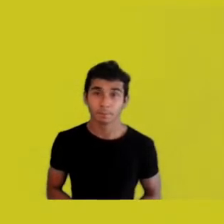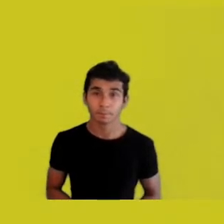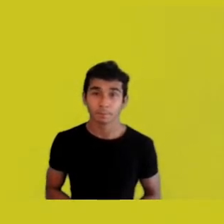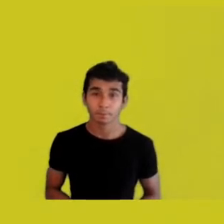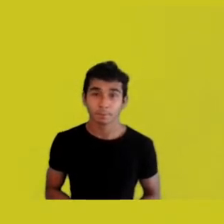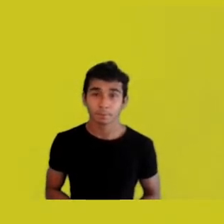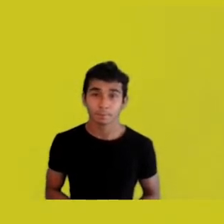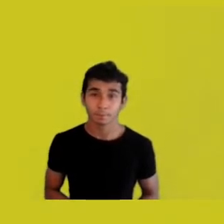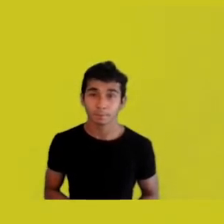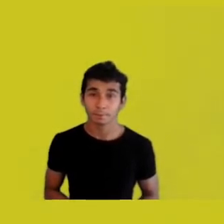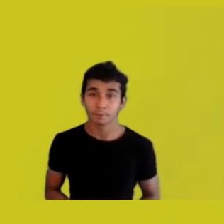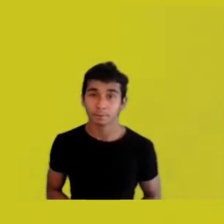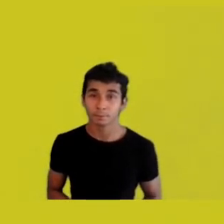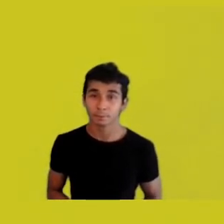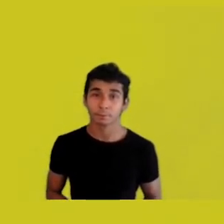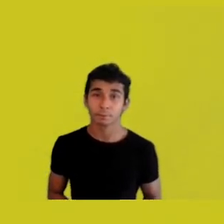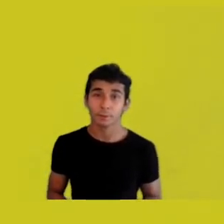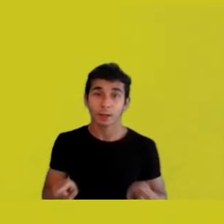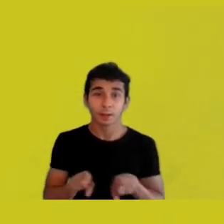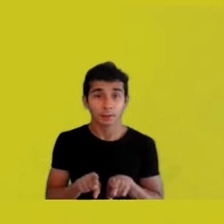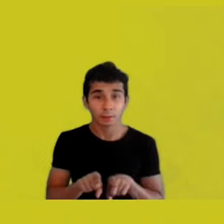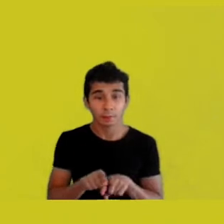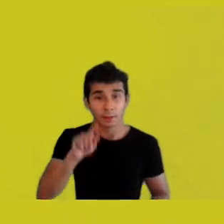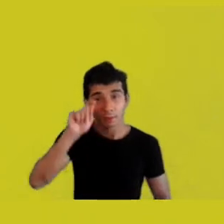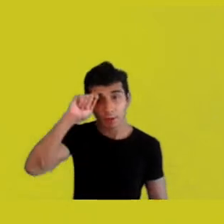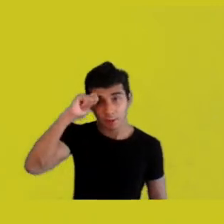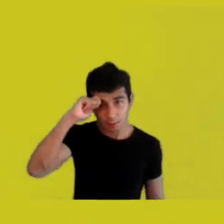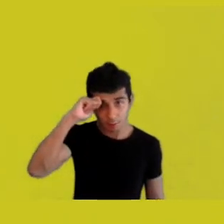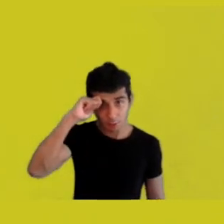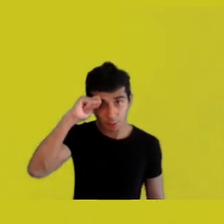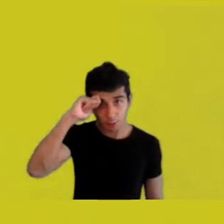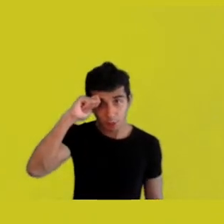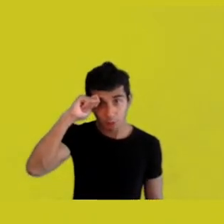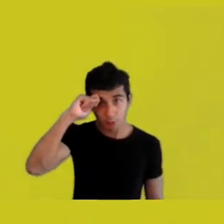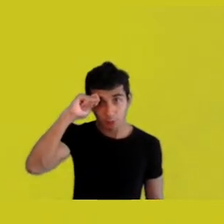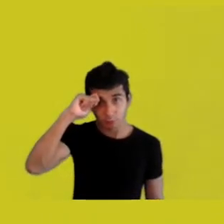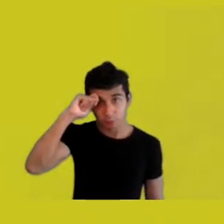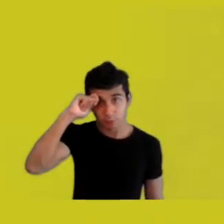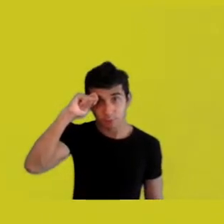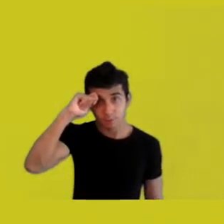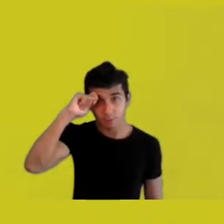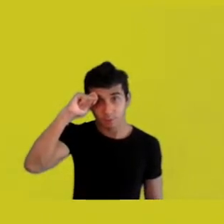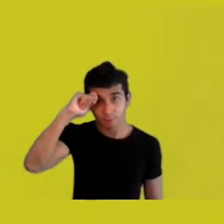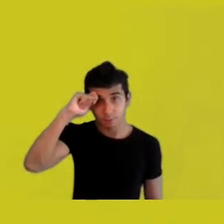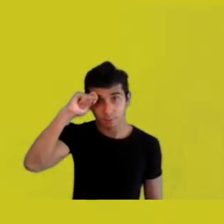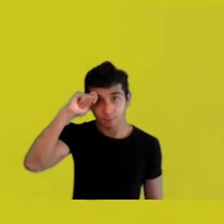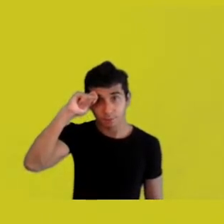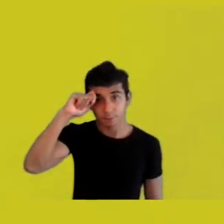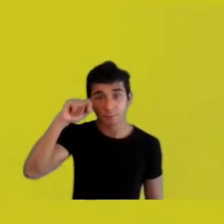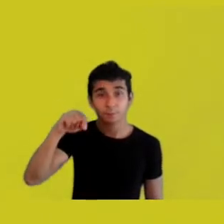the Caboclo is simultaneously, and in different times,